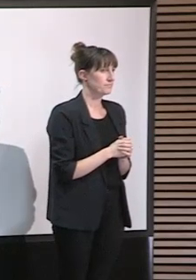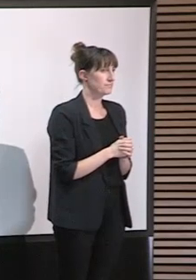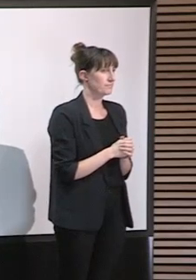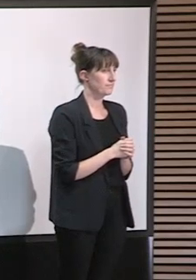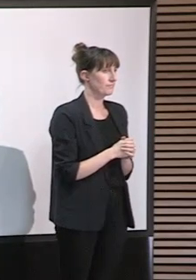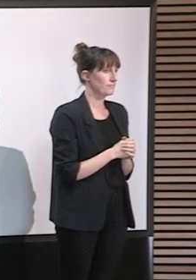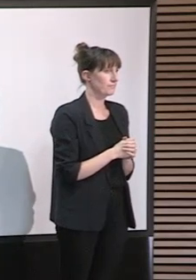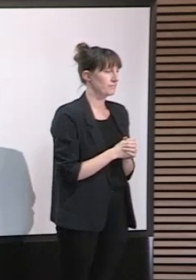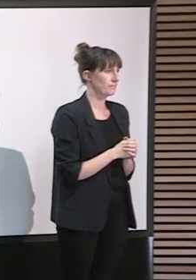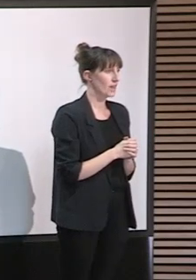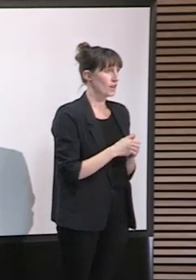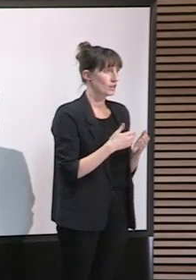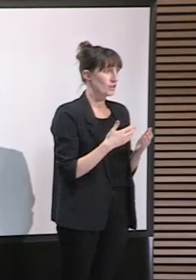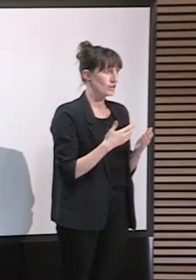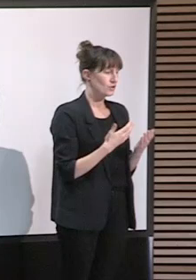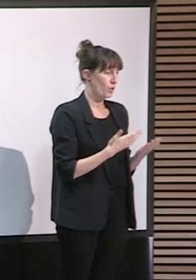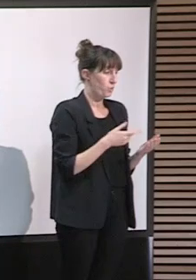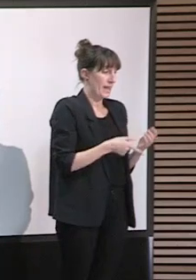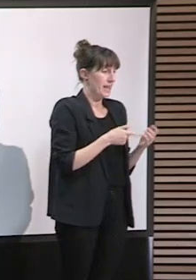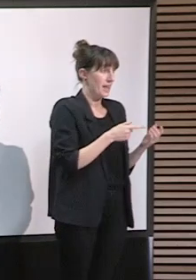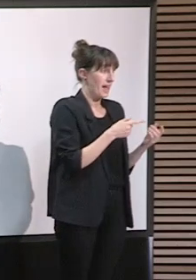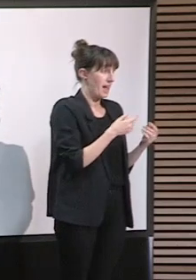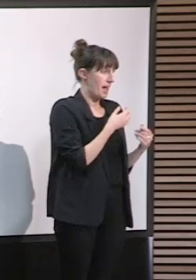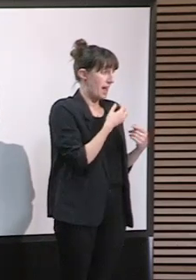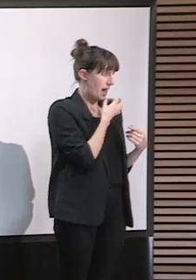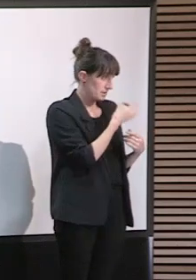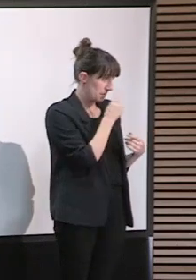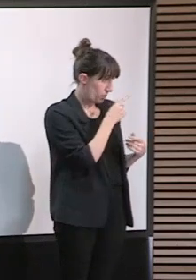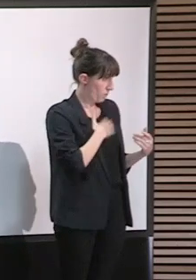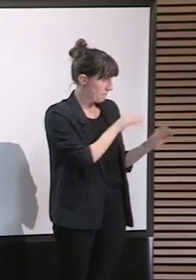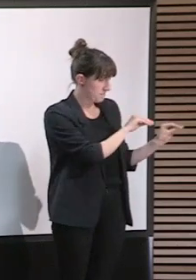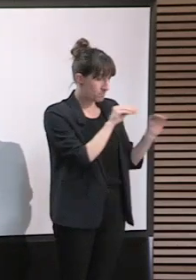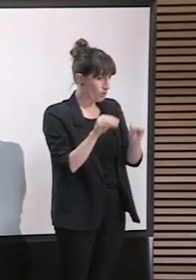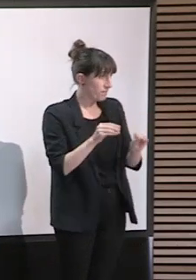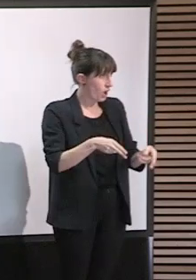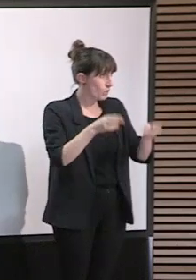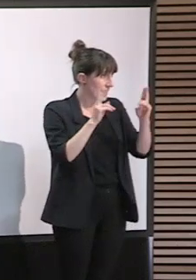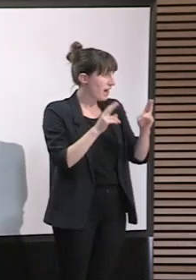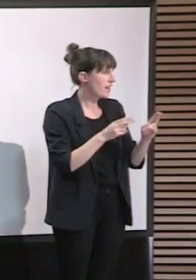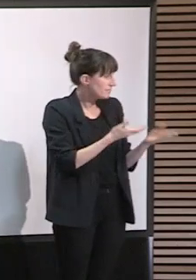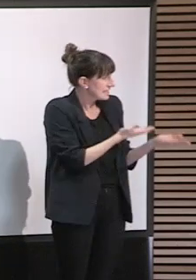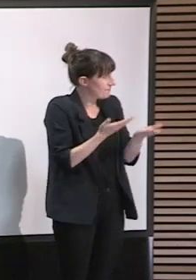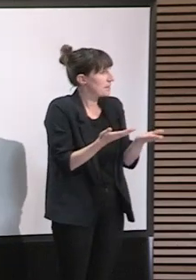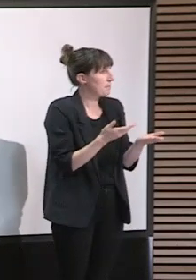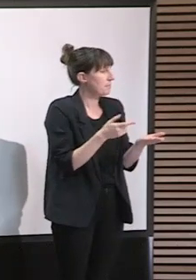and Auckland. One of the key reasons we're creating this